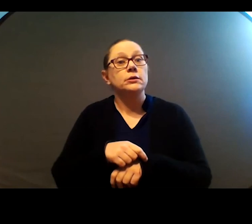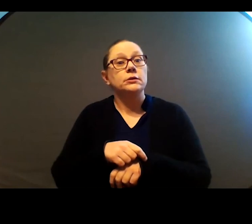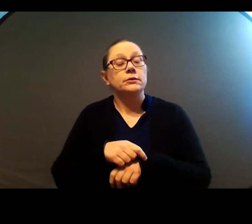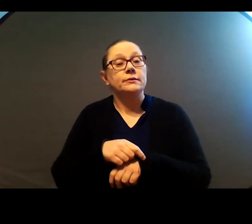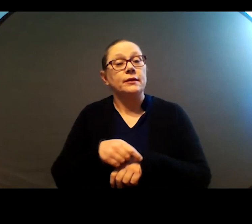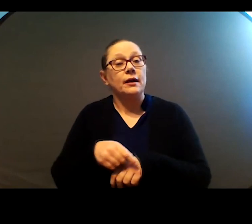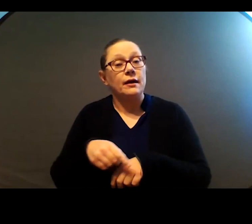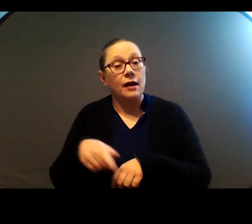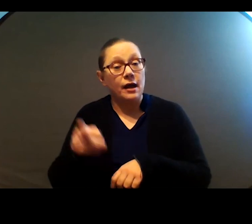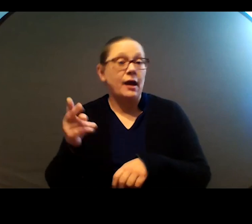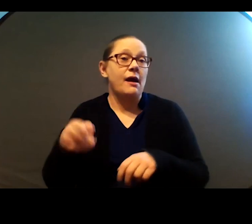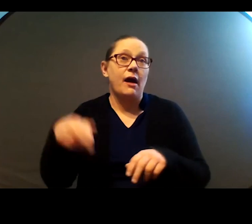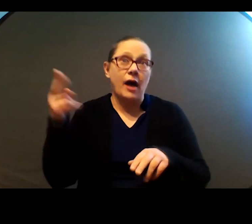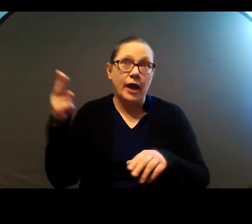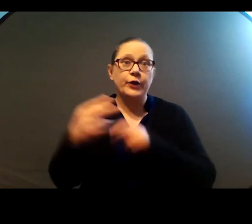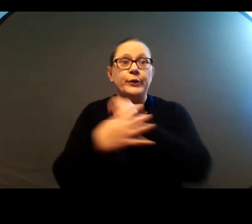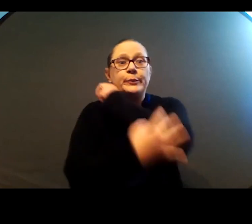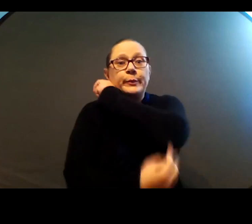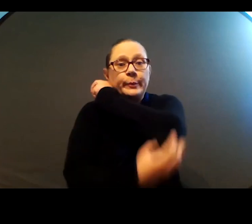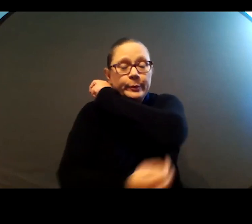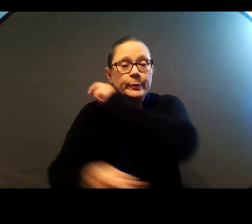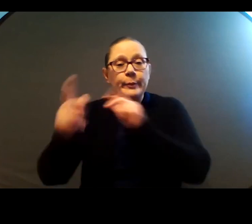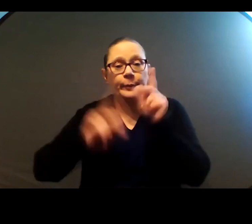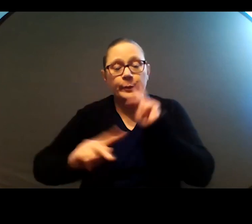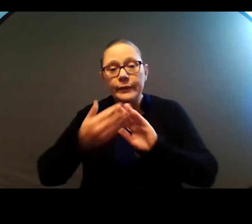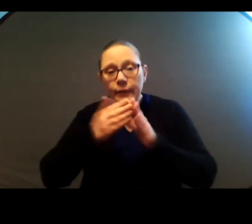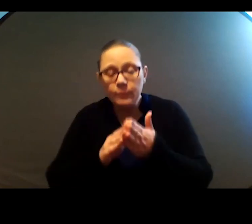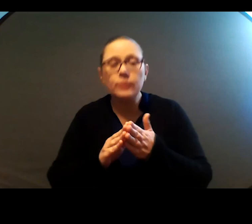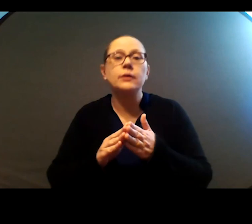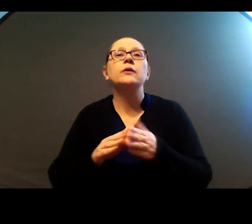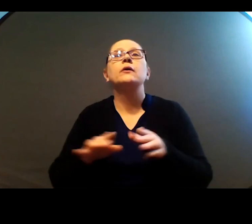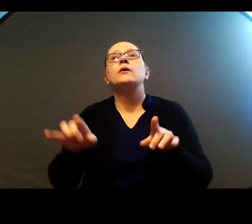rates of poverty among the community members, but we have an impoverished Health Care system